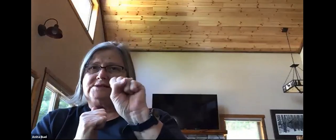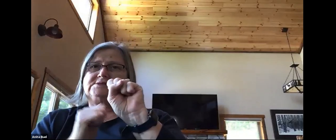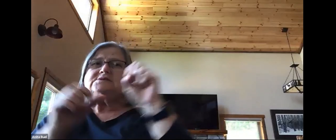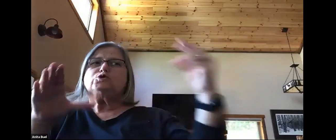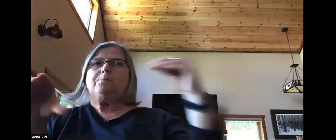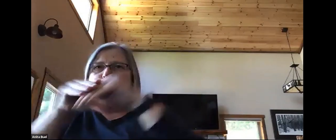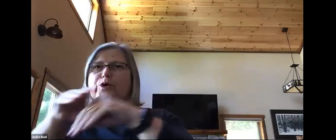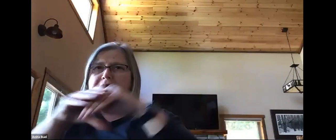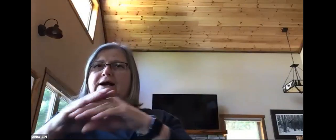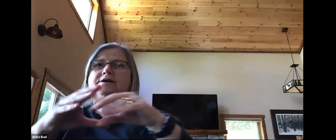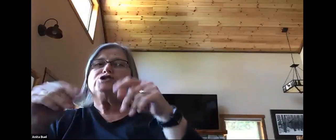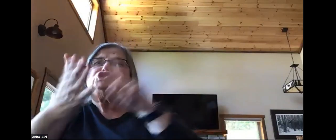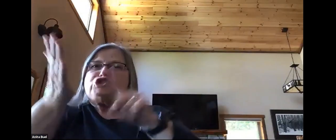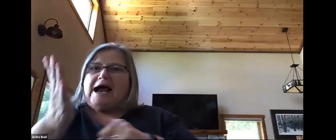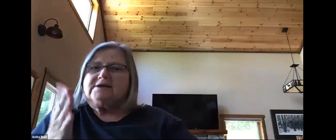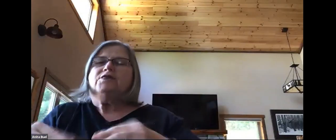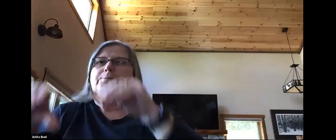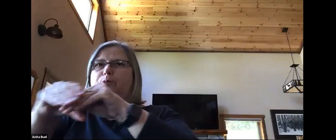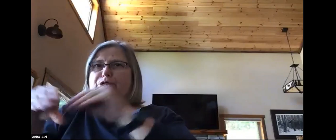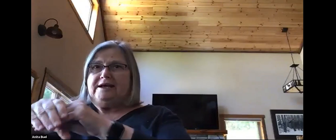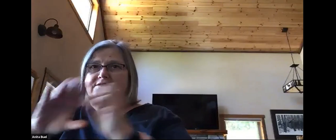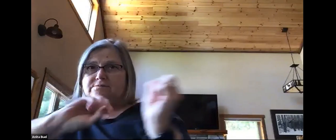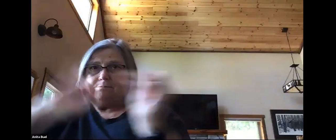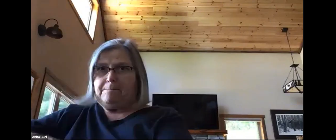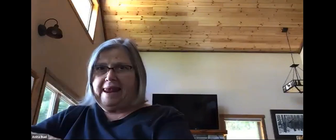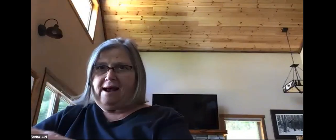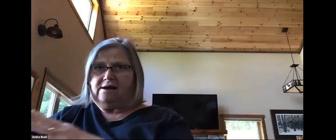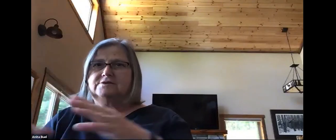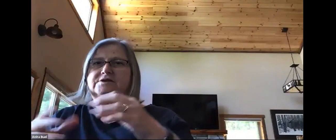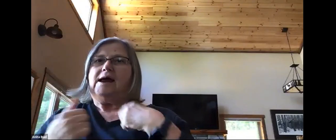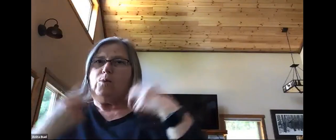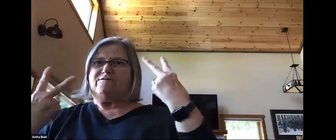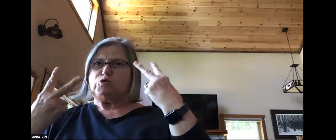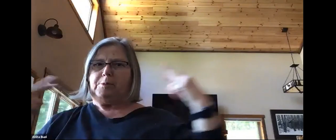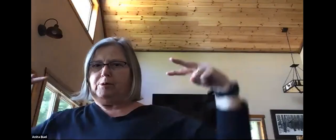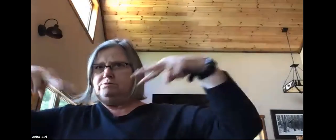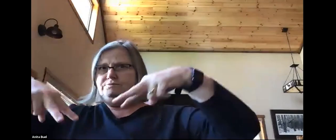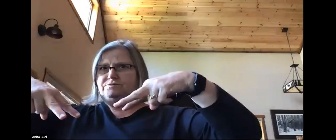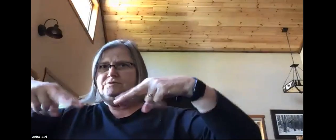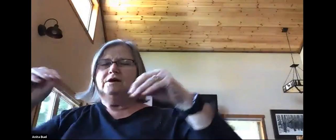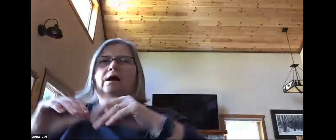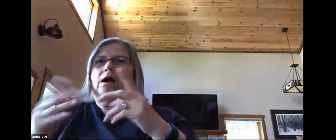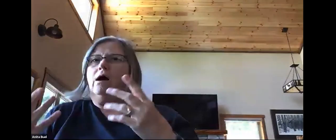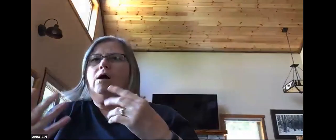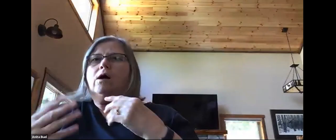work with the ballots and checking the ballots and mailing them and all of that, and so we had folks that